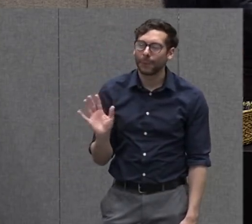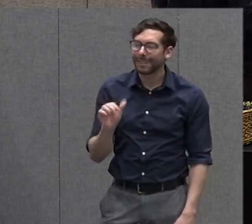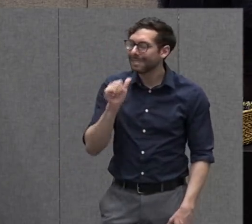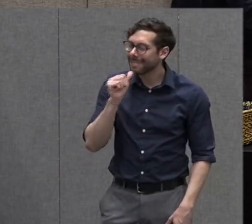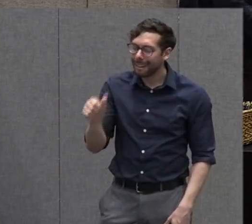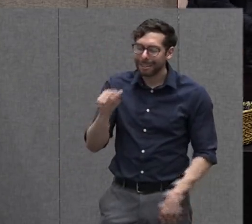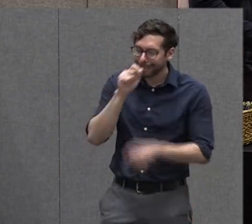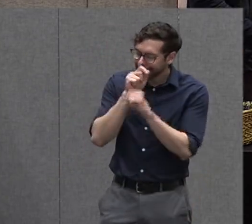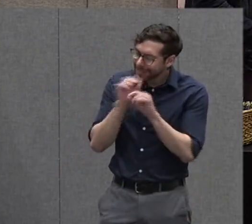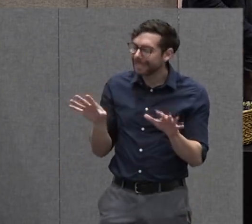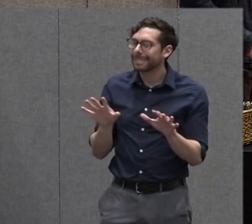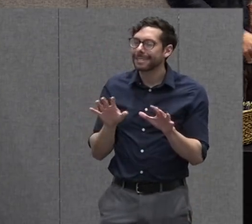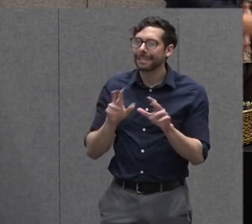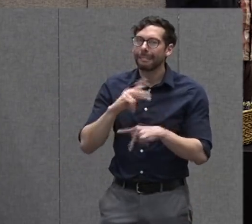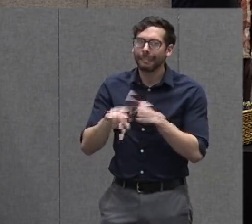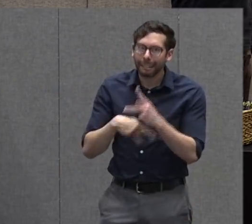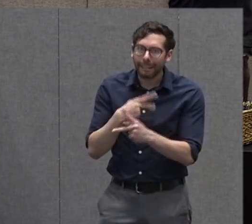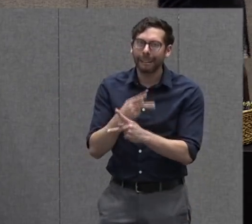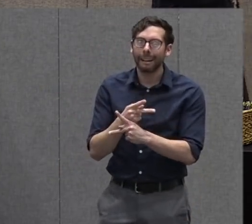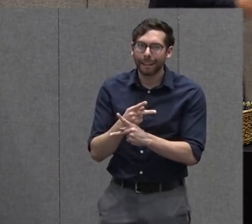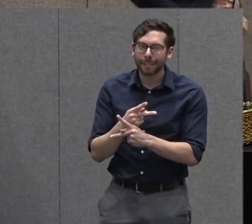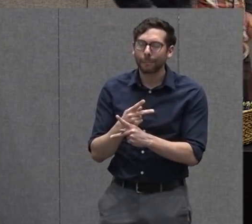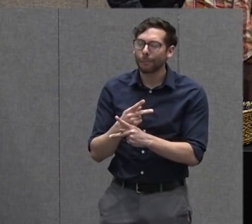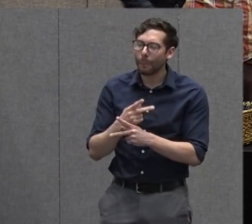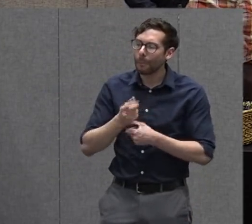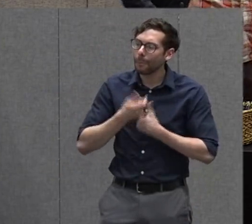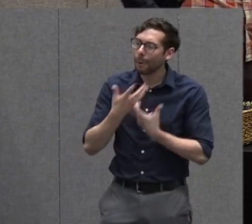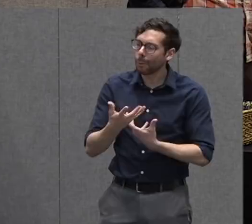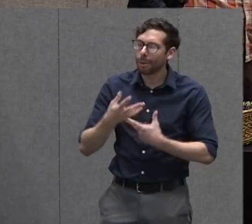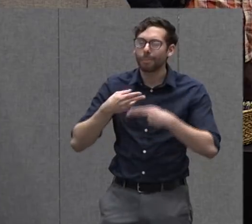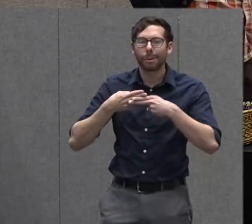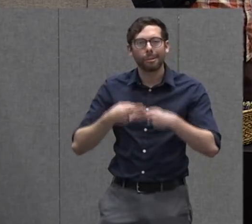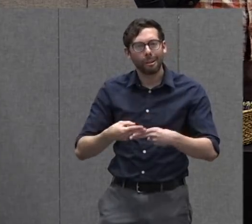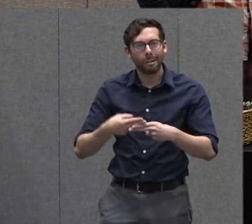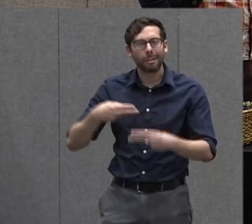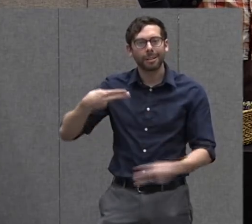It is called a Haiku. And it follows, a certain pattern.